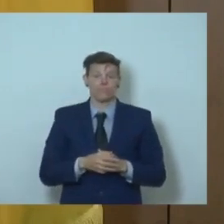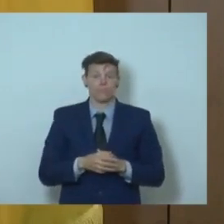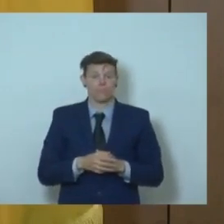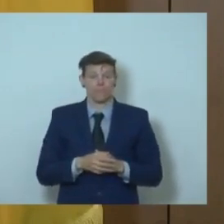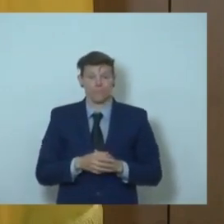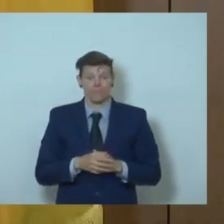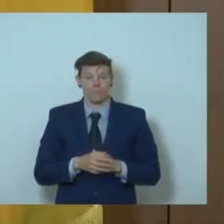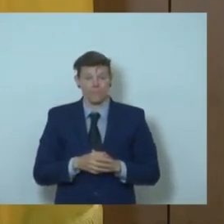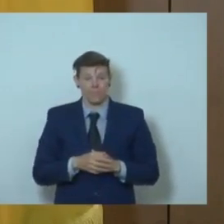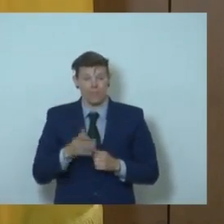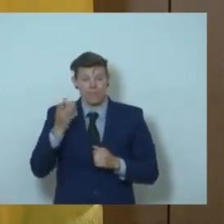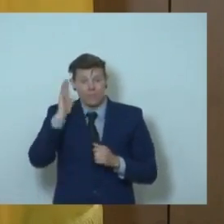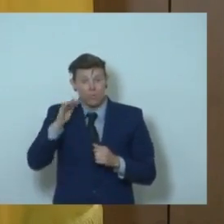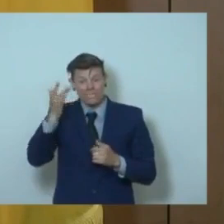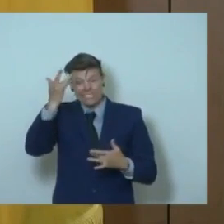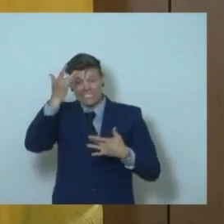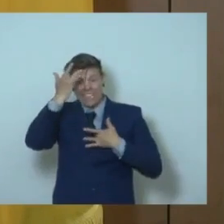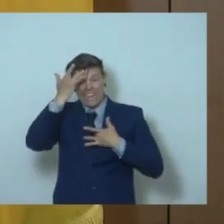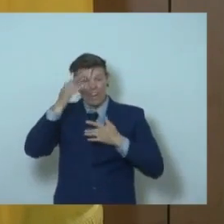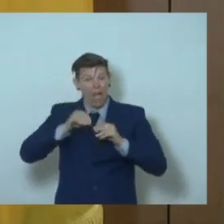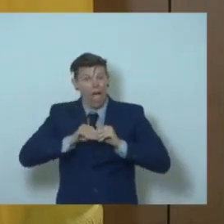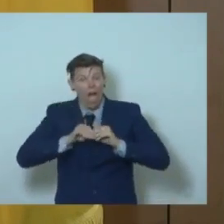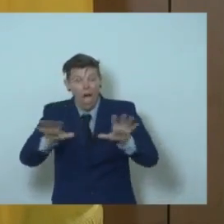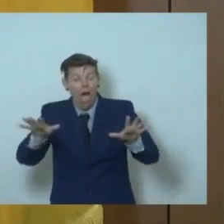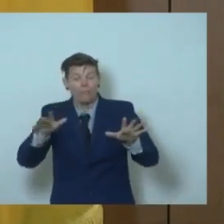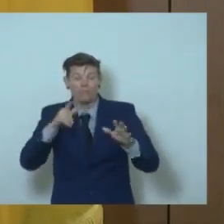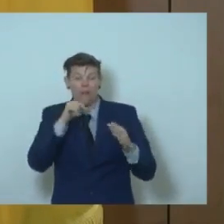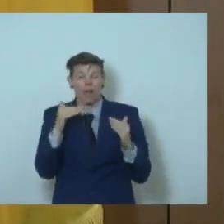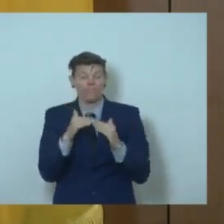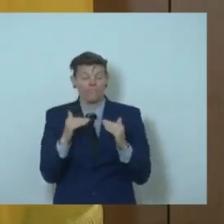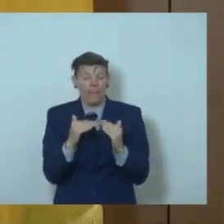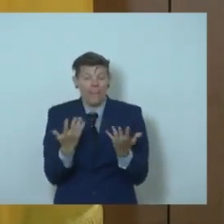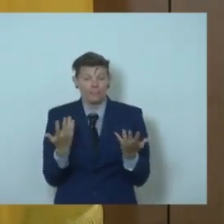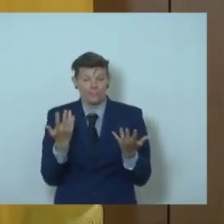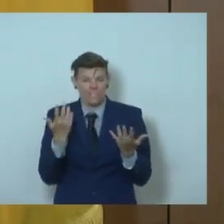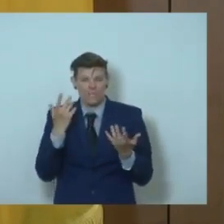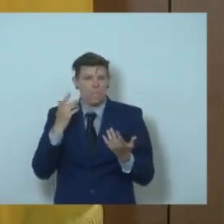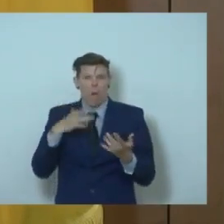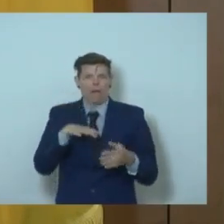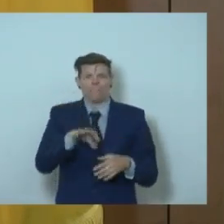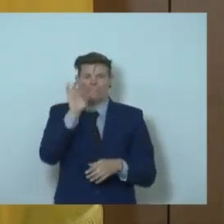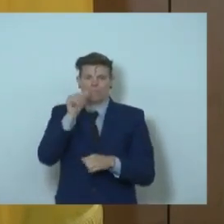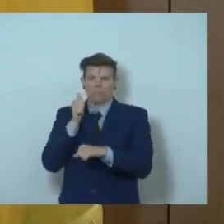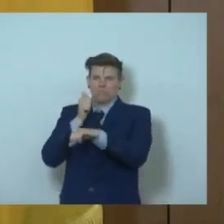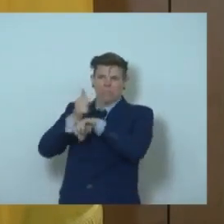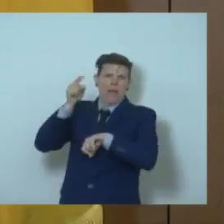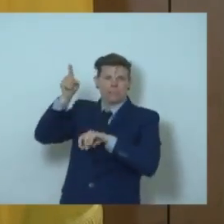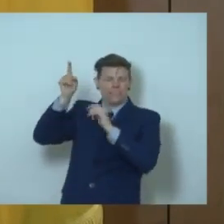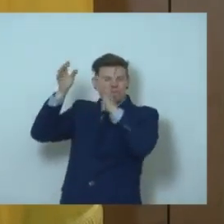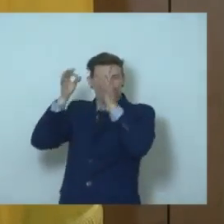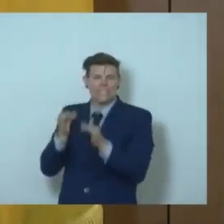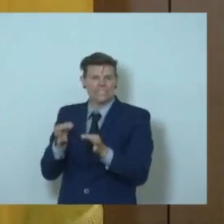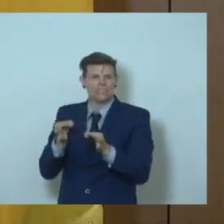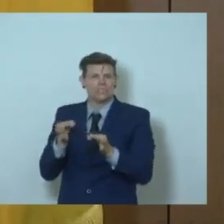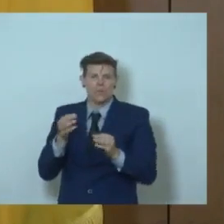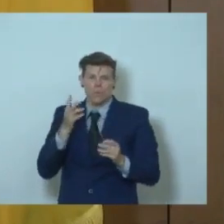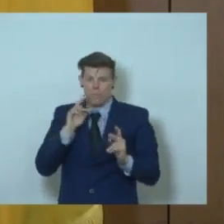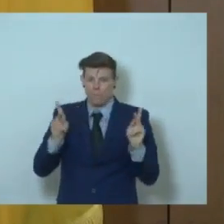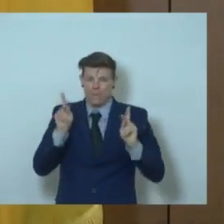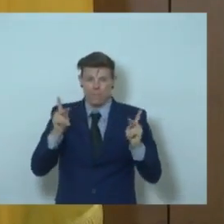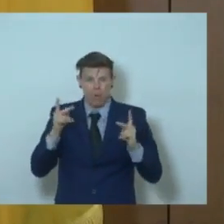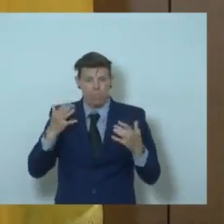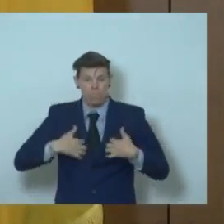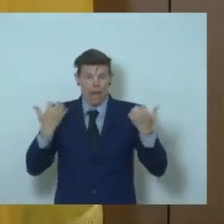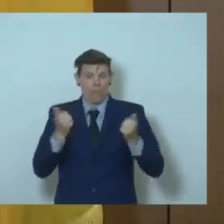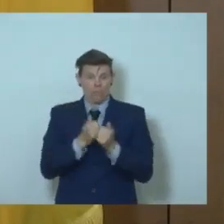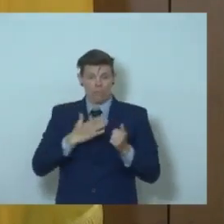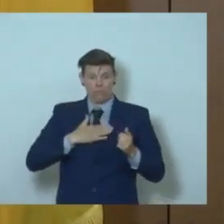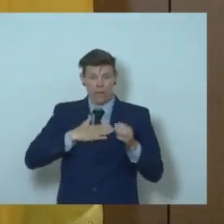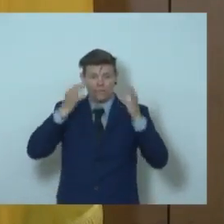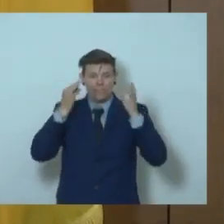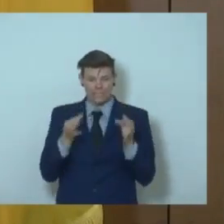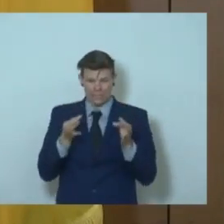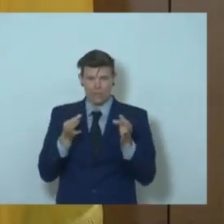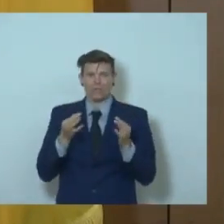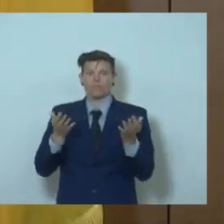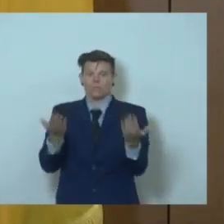THEY REALLY TALKED ABOUT HOW UNFAIR THE PANDEMIC IS THEY DID AND AND IT WOULD BE FINE TO BE UPSET AT THE DECISION MAKERS WE CAN TAKE IT.